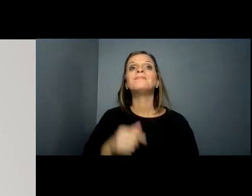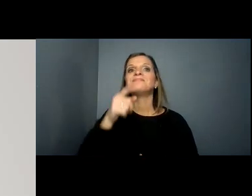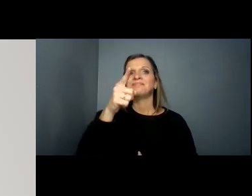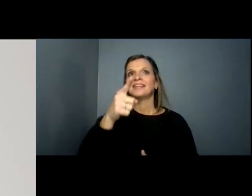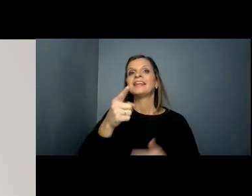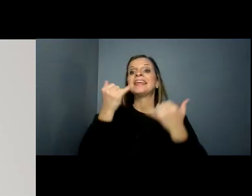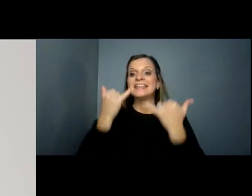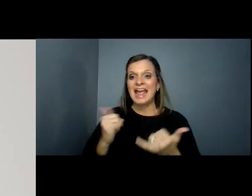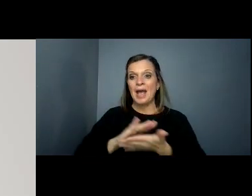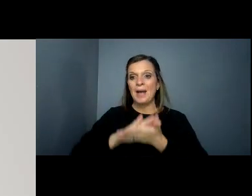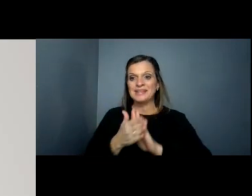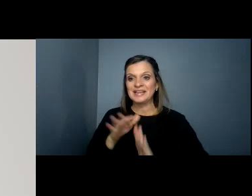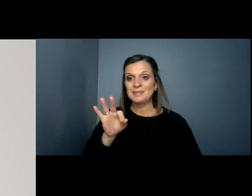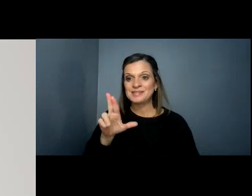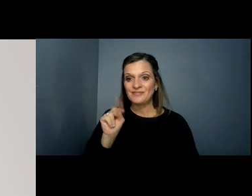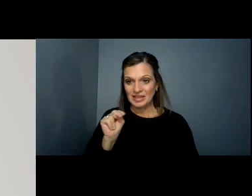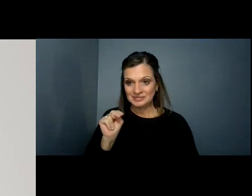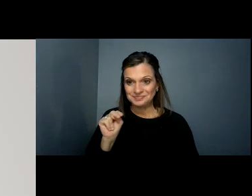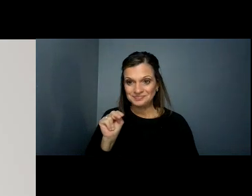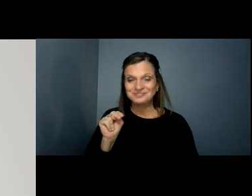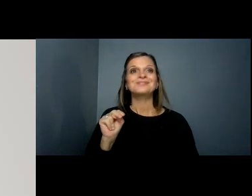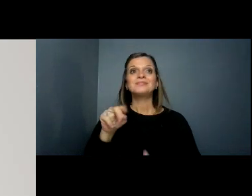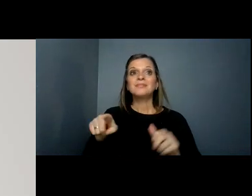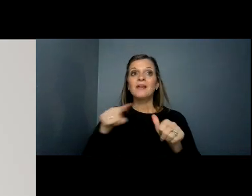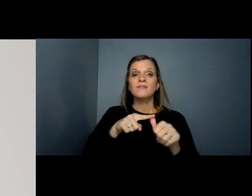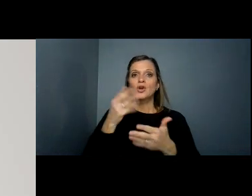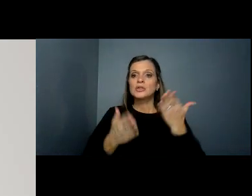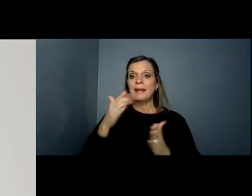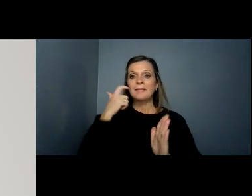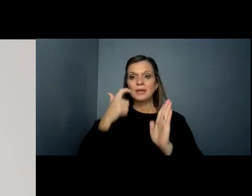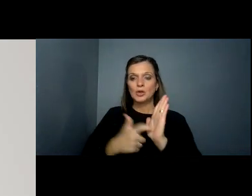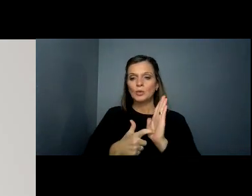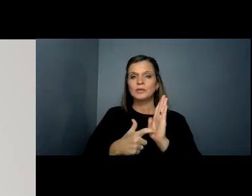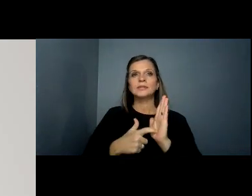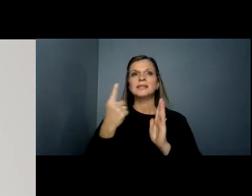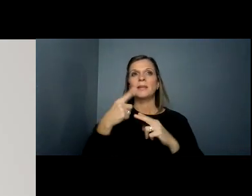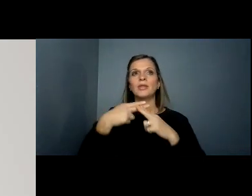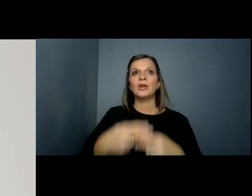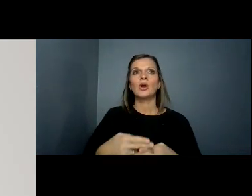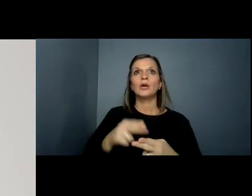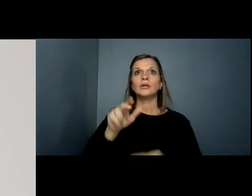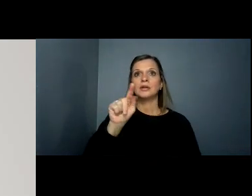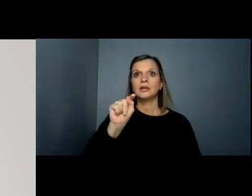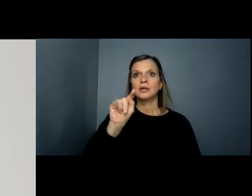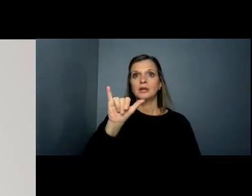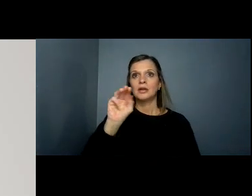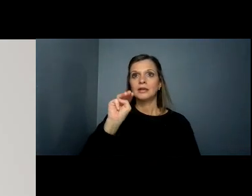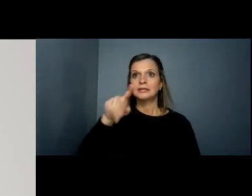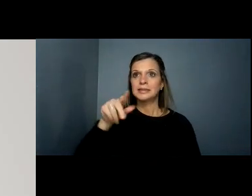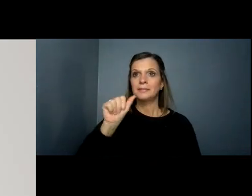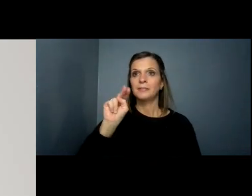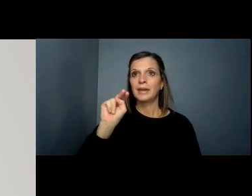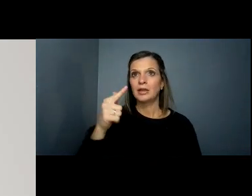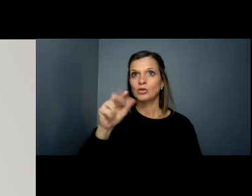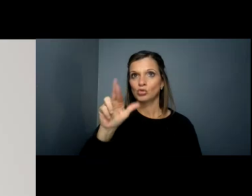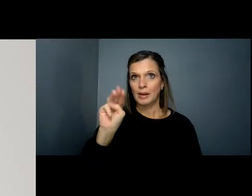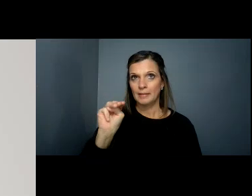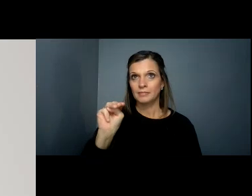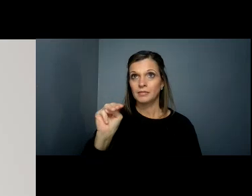First thing you probably notice is a tympanogram all of a sudden it got flat.